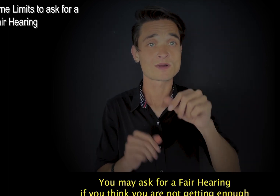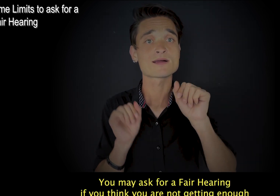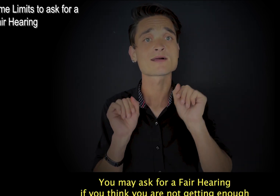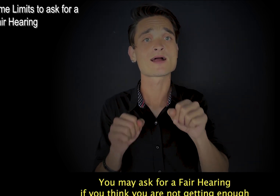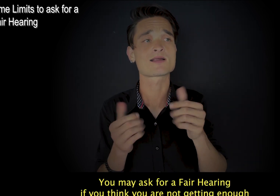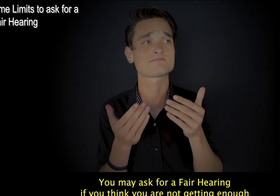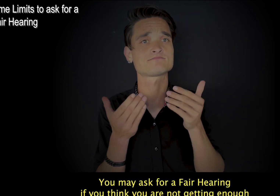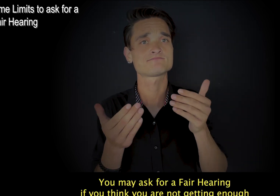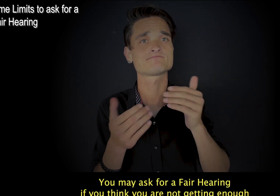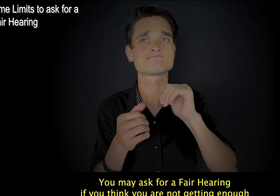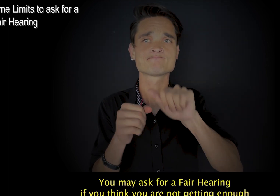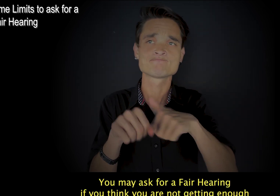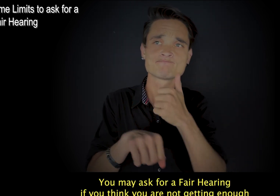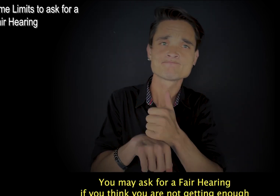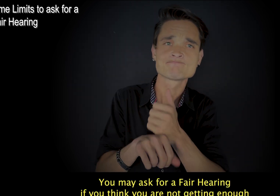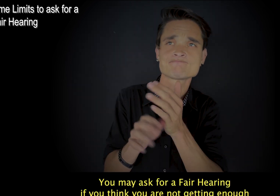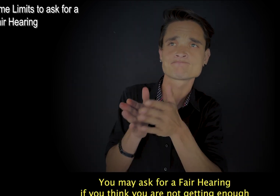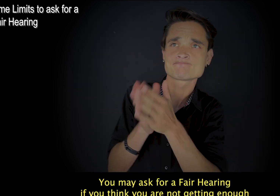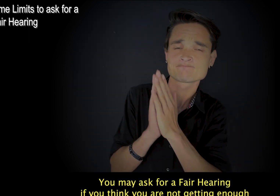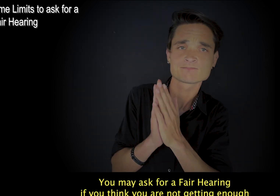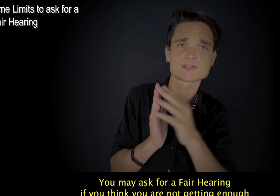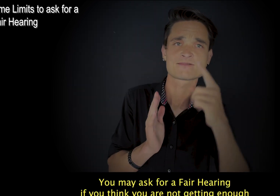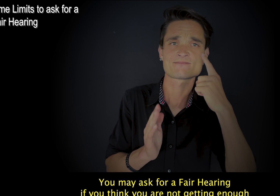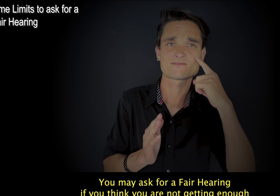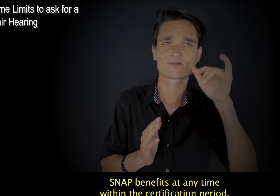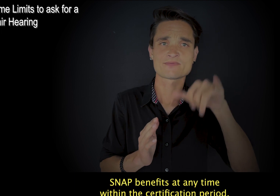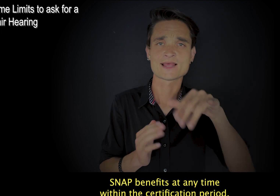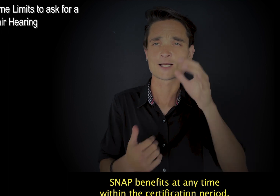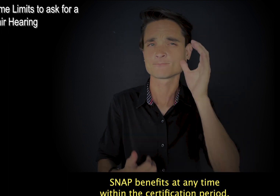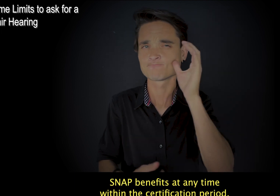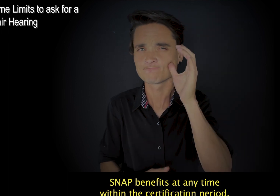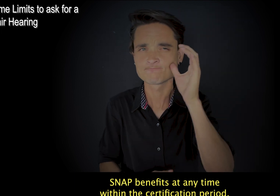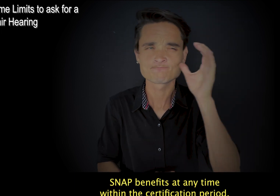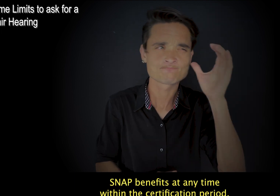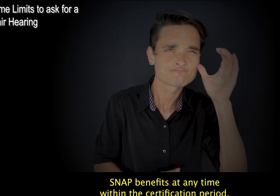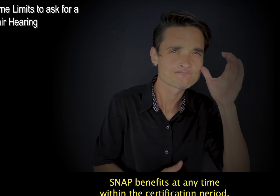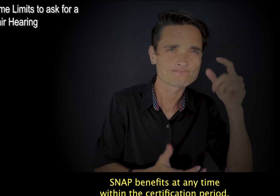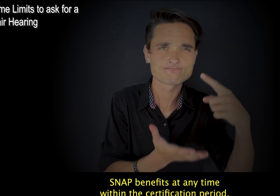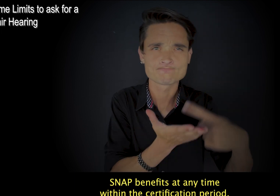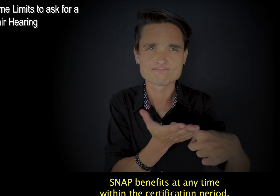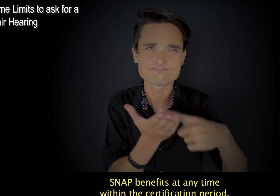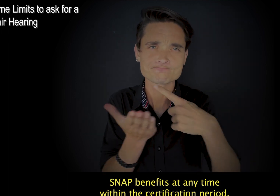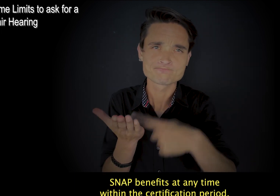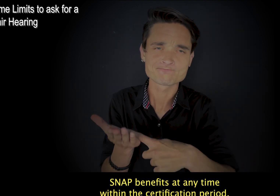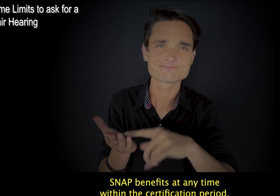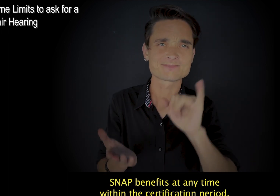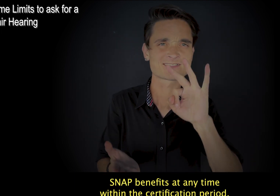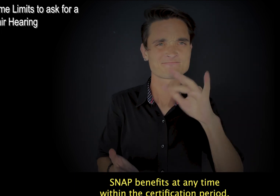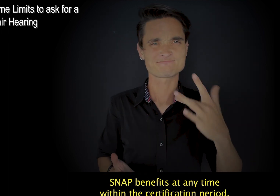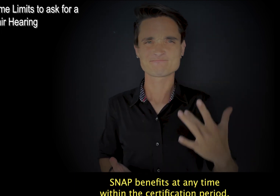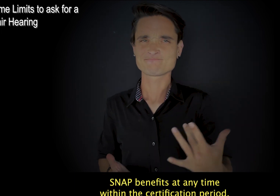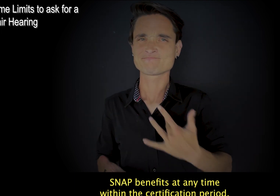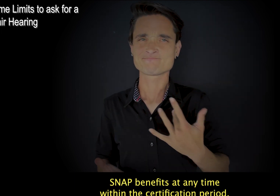You may ask for a Fair Hearing if you think you are not getting enough SNAP benefits at any time within the certification period.